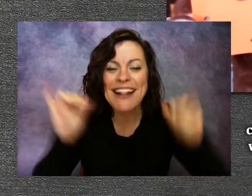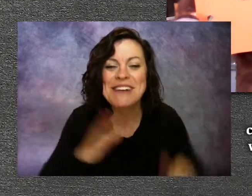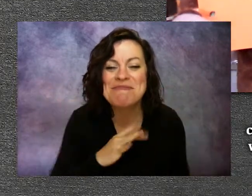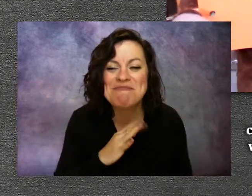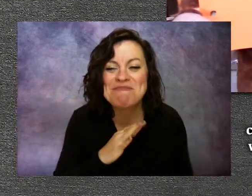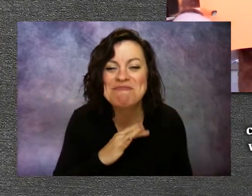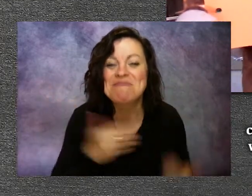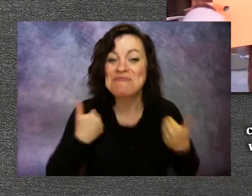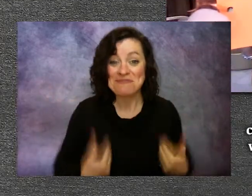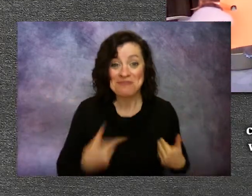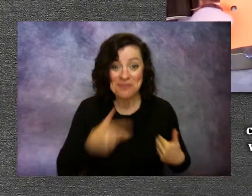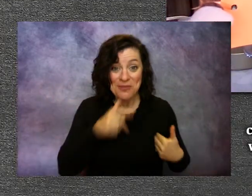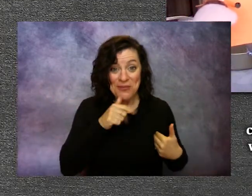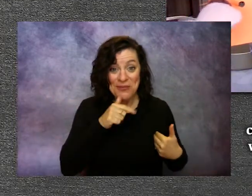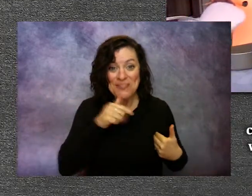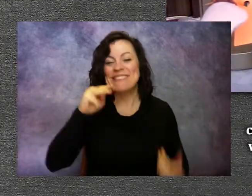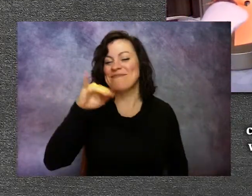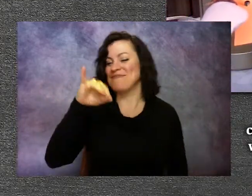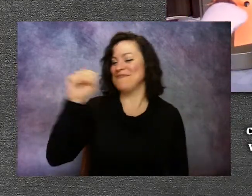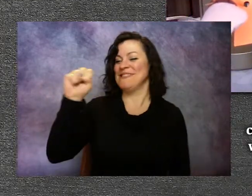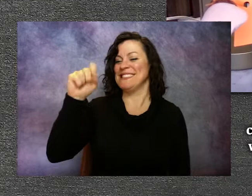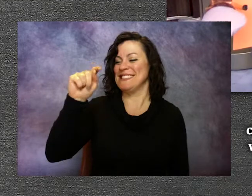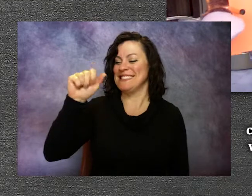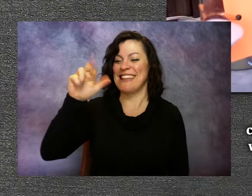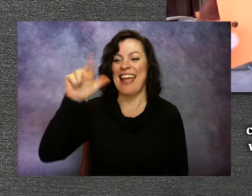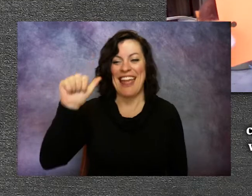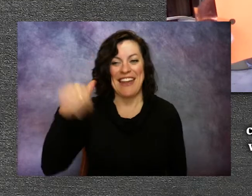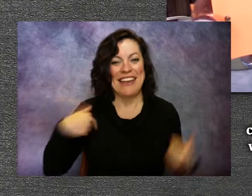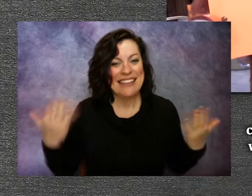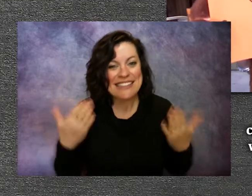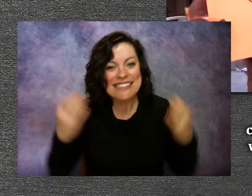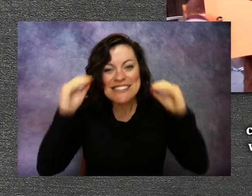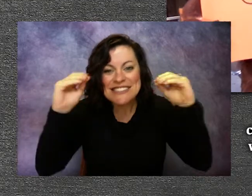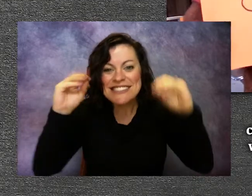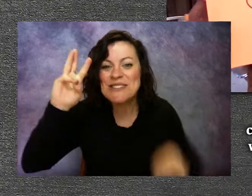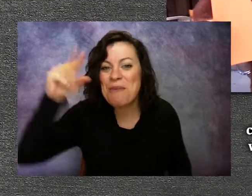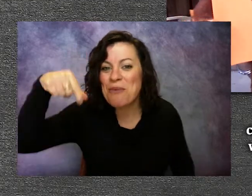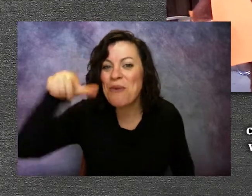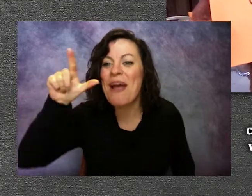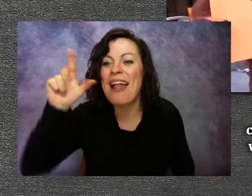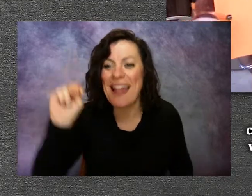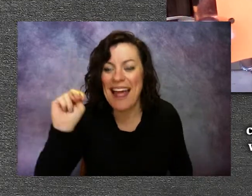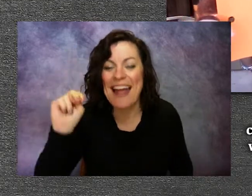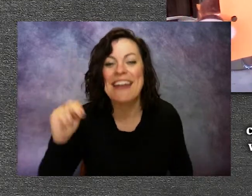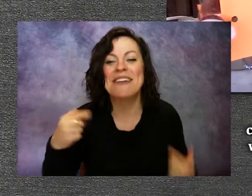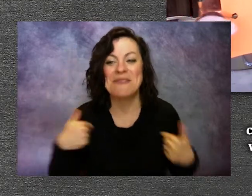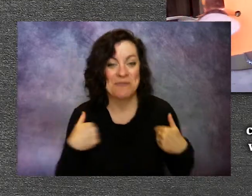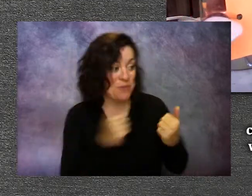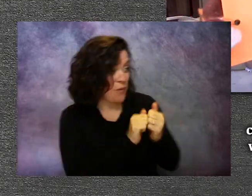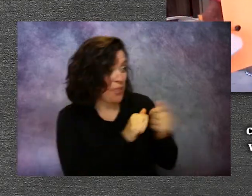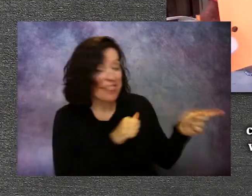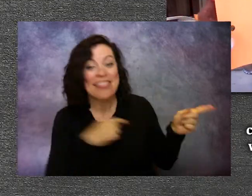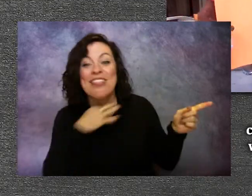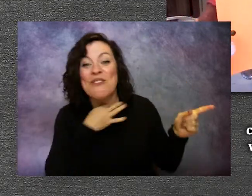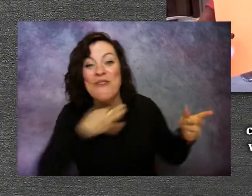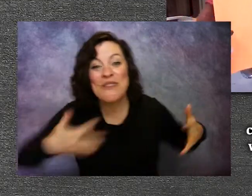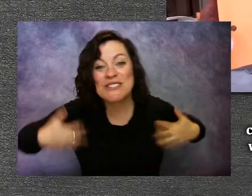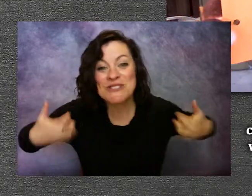I'm Miss Tara, I'm a teacher for WQLN and Curious George and I are so happy that you're gonna join us together